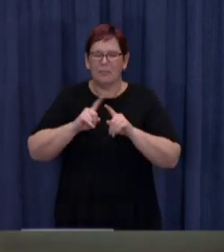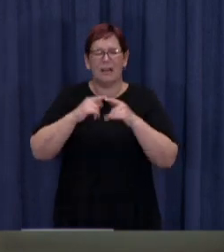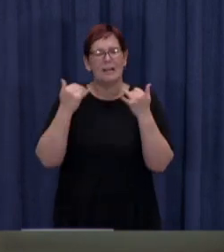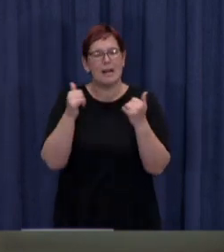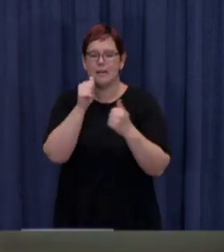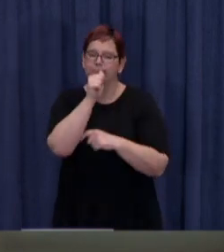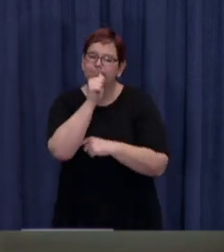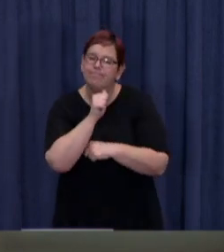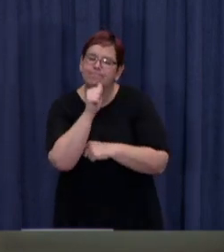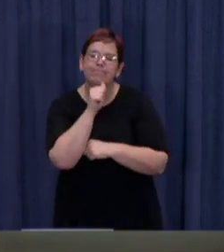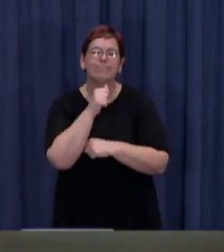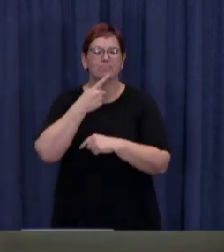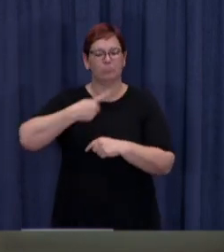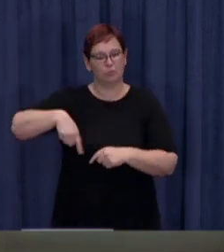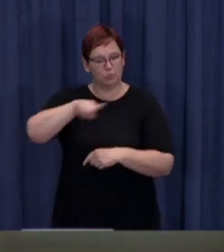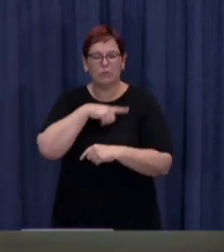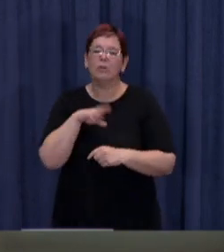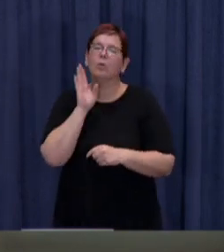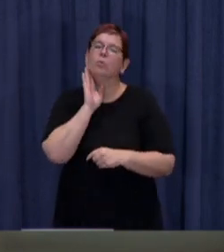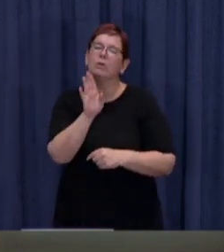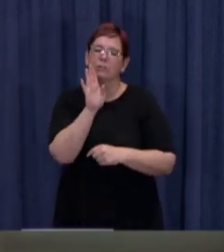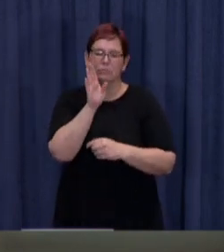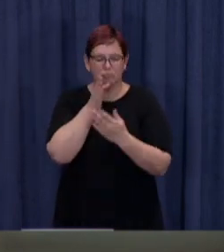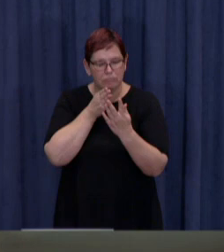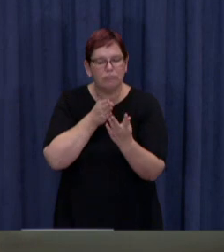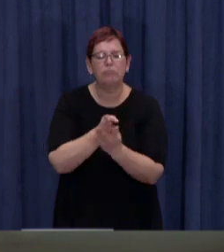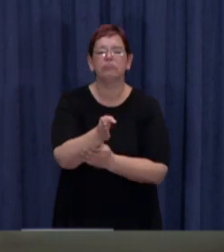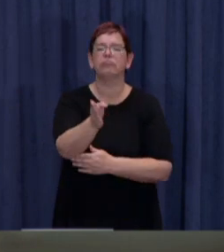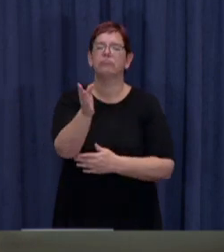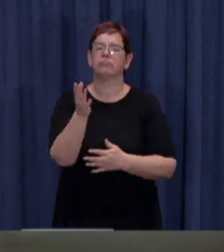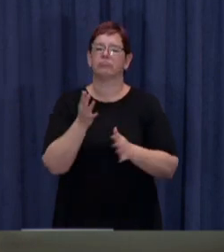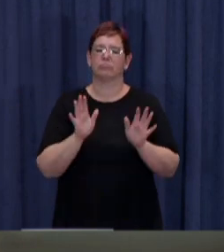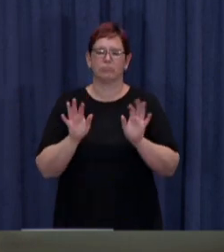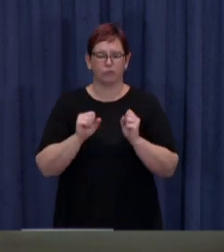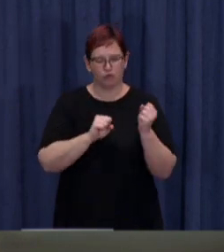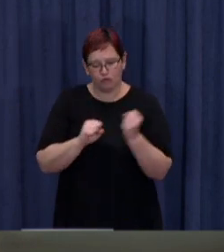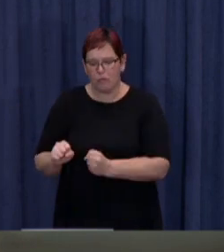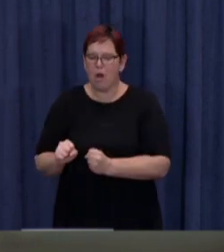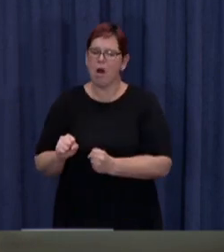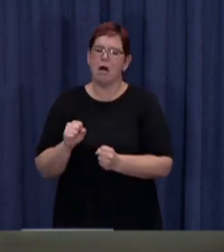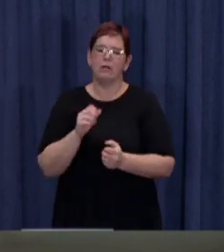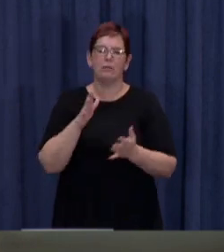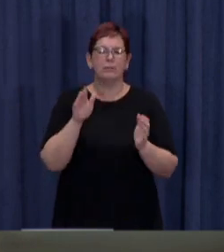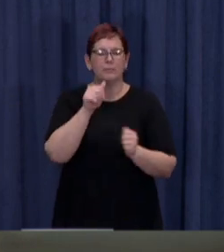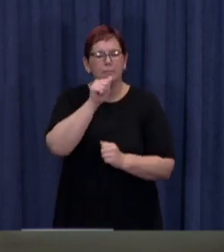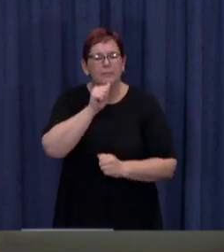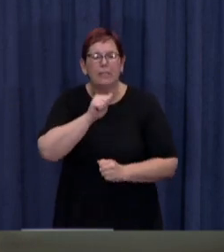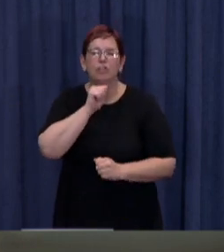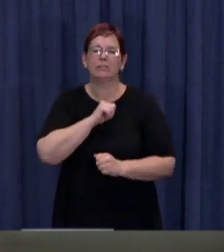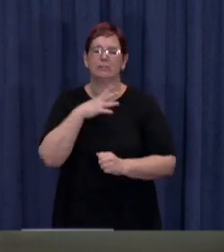strong resilient people and we have to give each other hope and you know that doesn't mean you should cross the sidewalk to give your neighbor a hug you